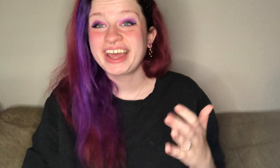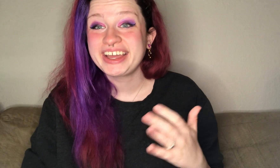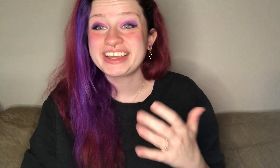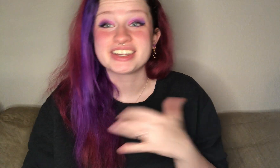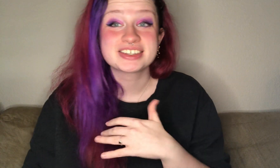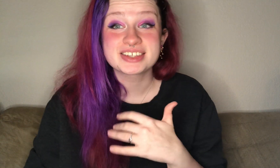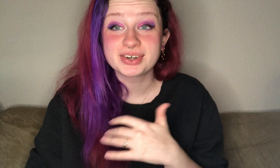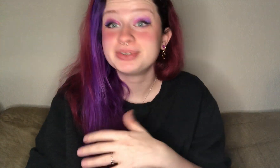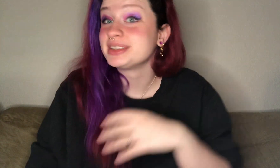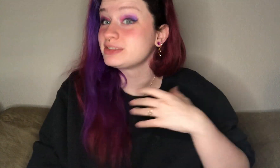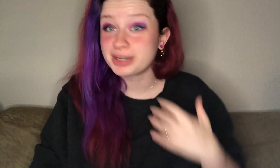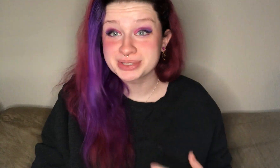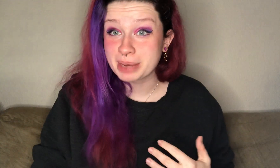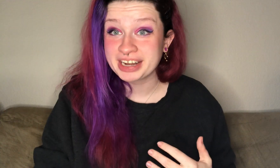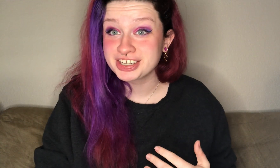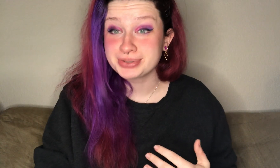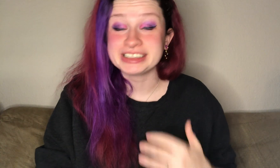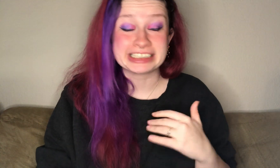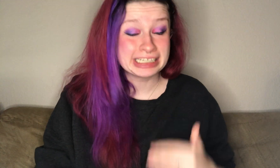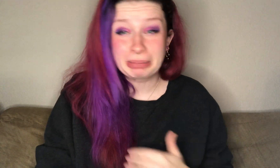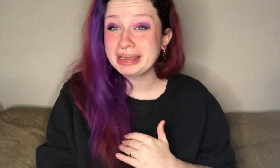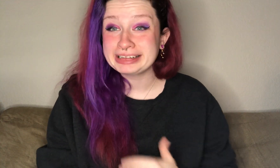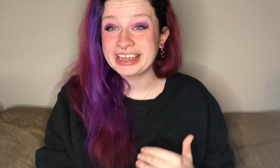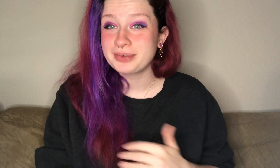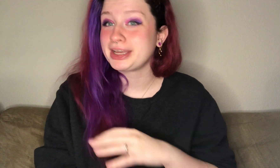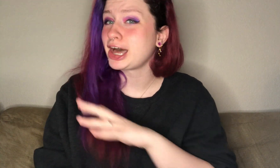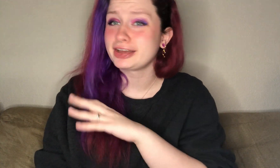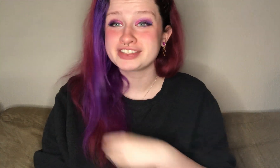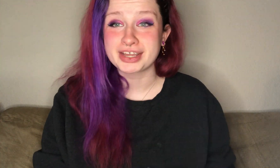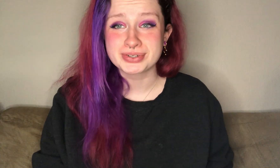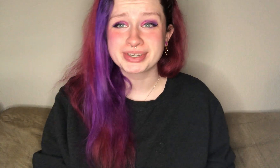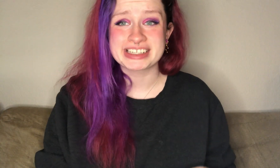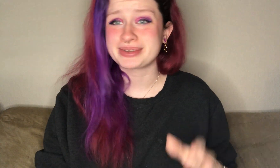hey so this video is coming at you a little bit late we got off schedule because i was